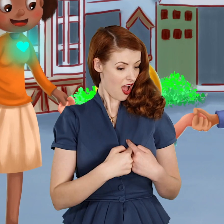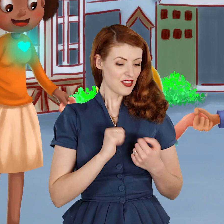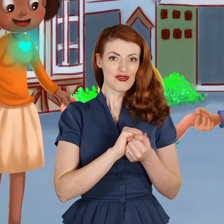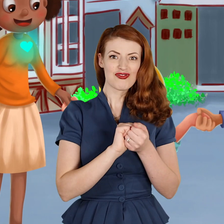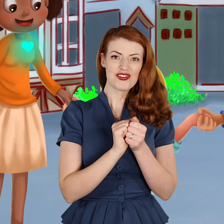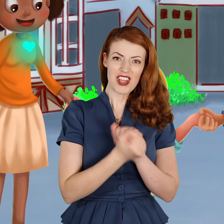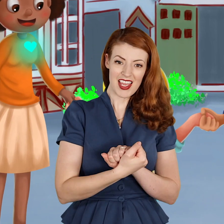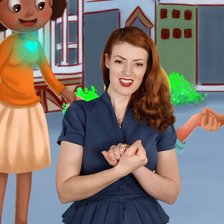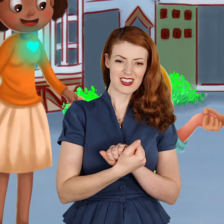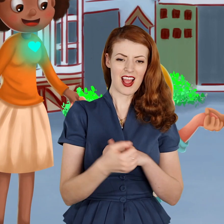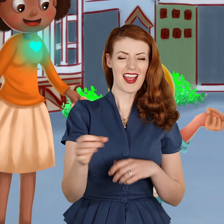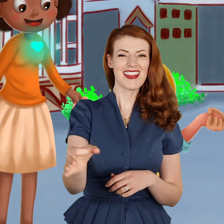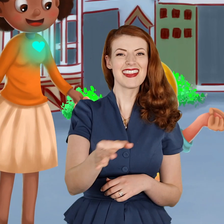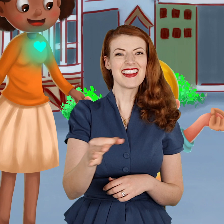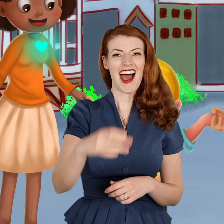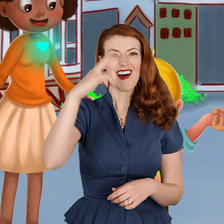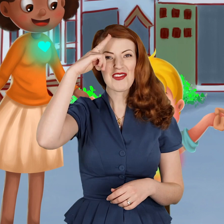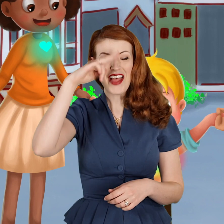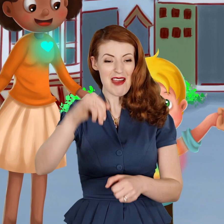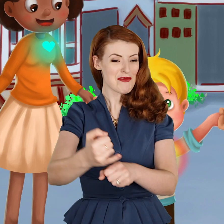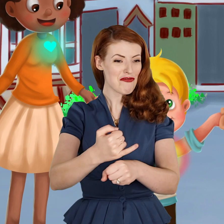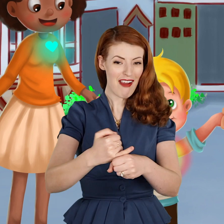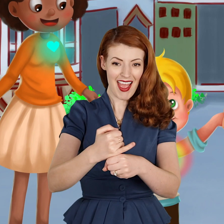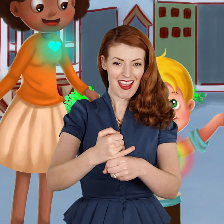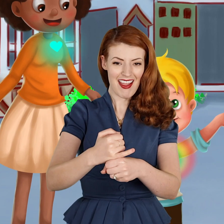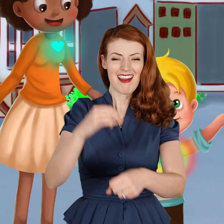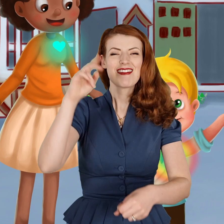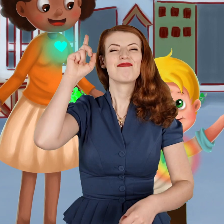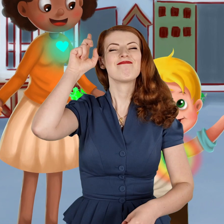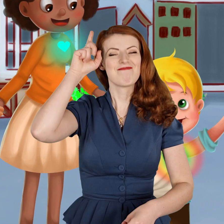And the town of Gray’s people soon understood.